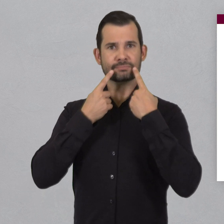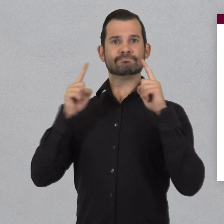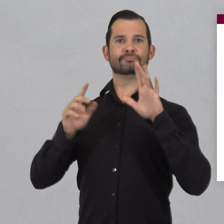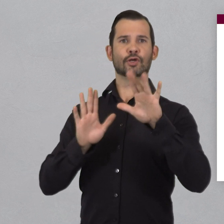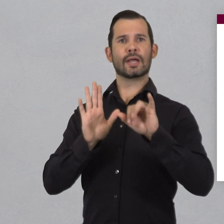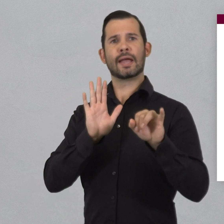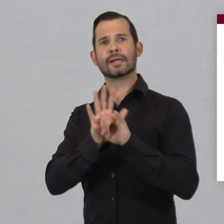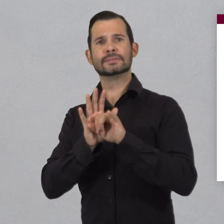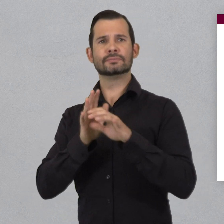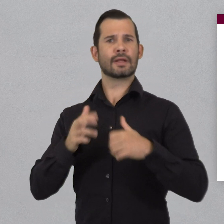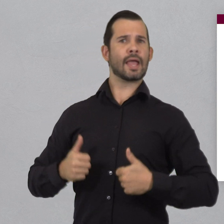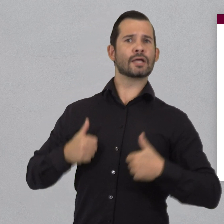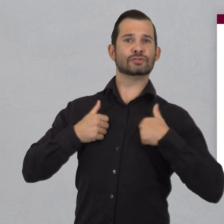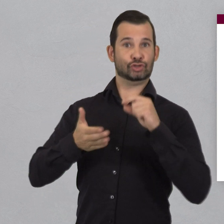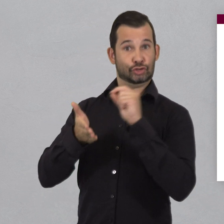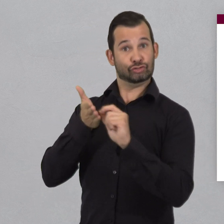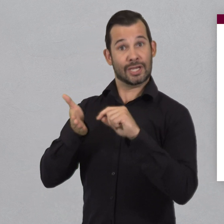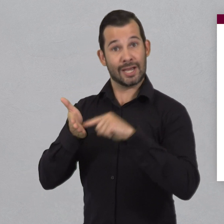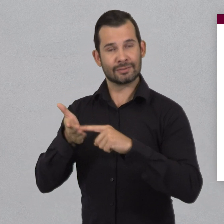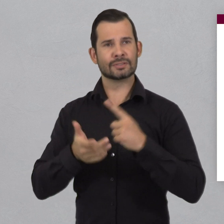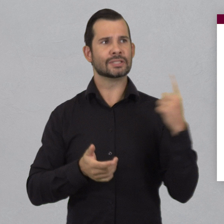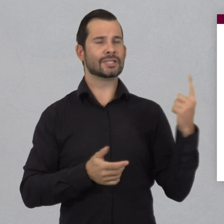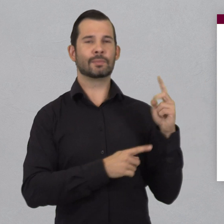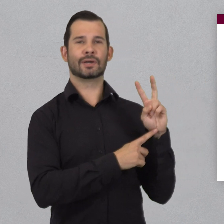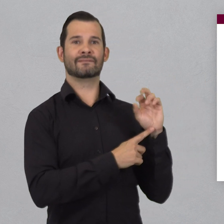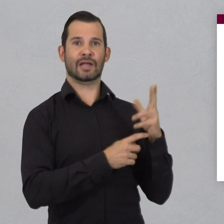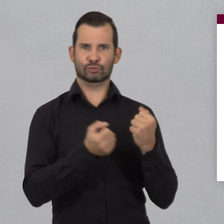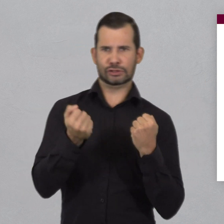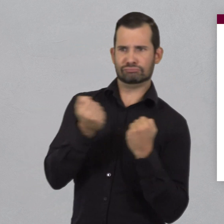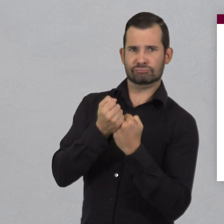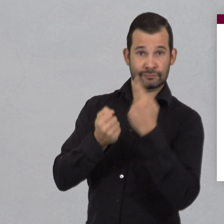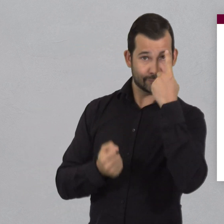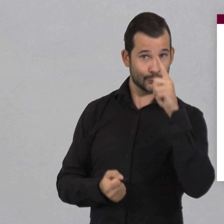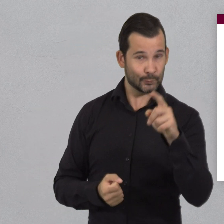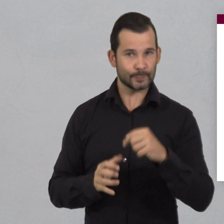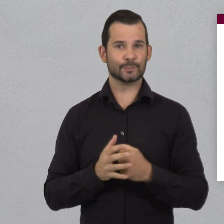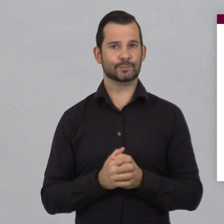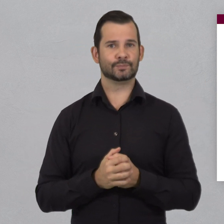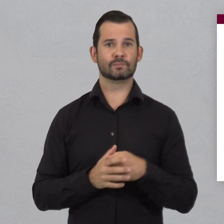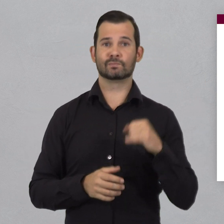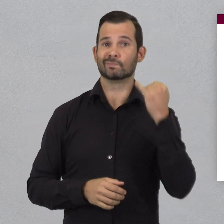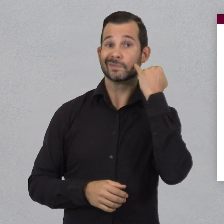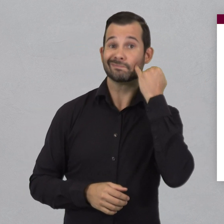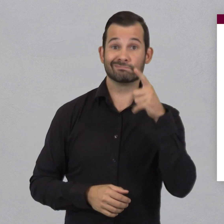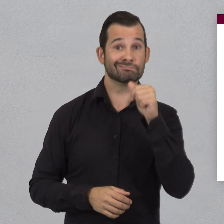Declare your identity and address in writing and have somebody vouch for you